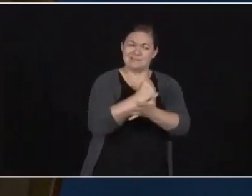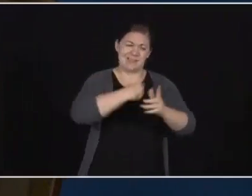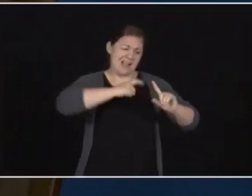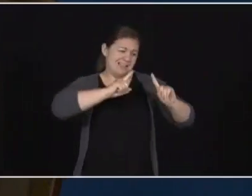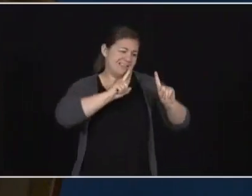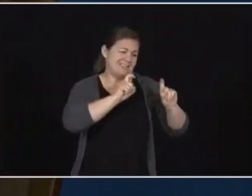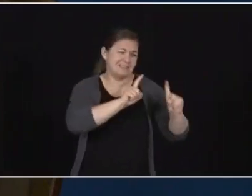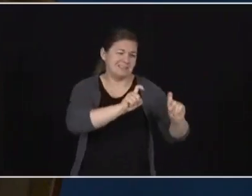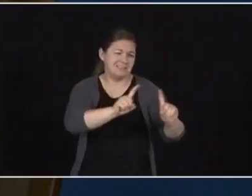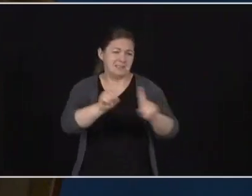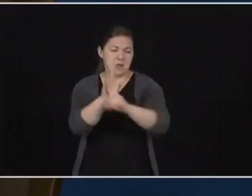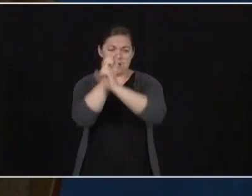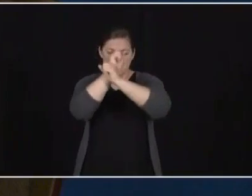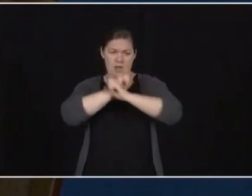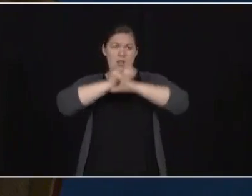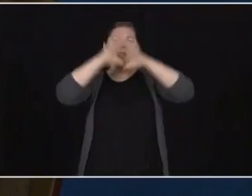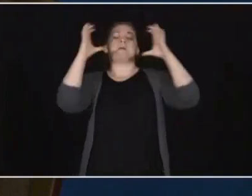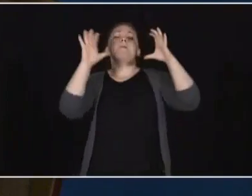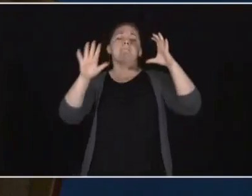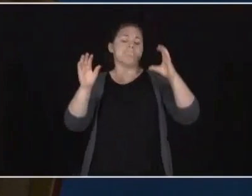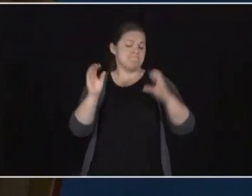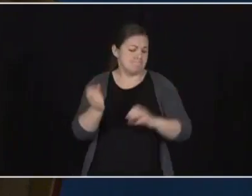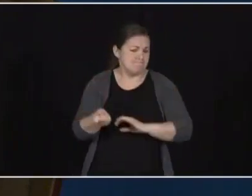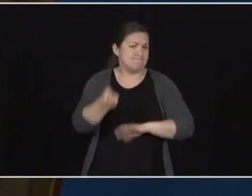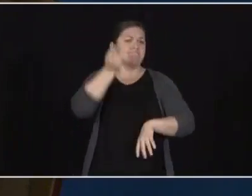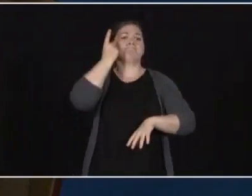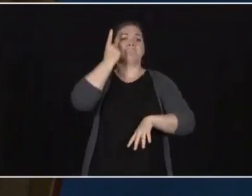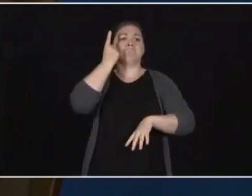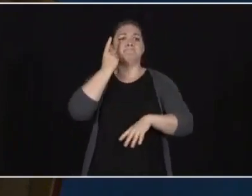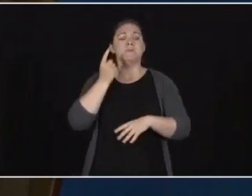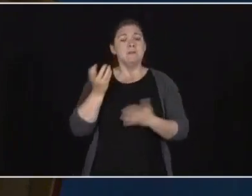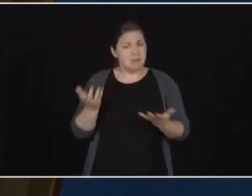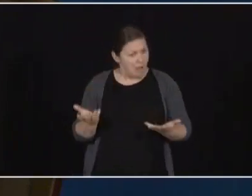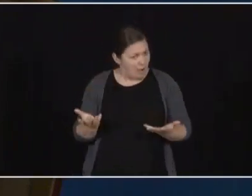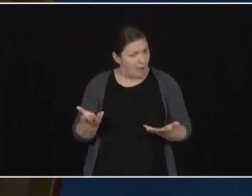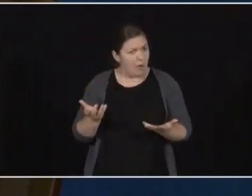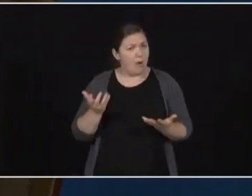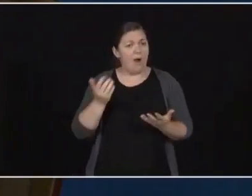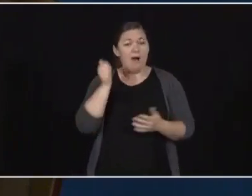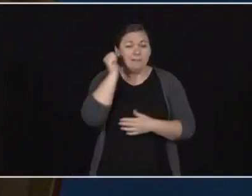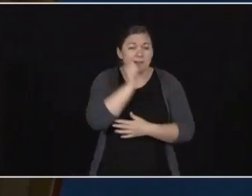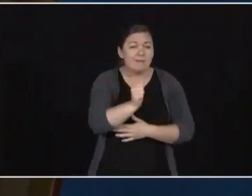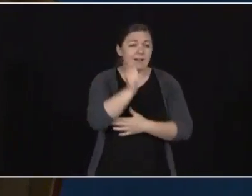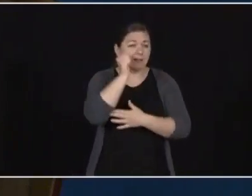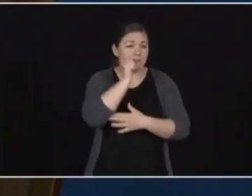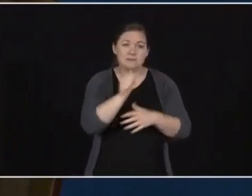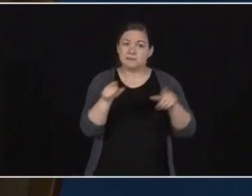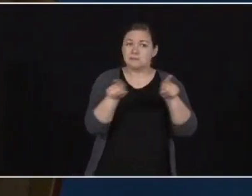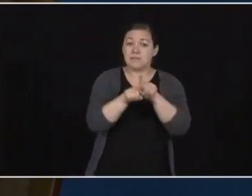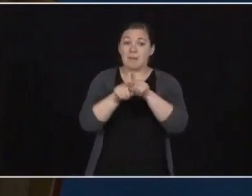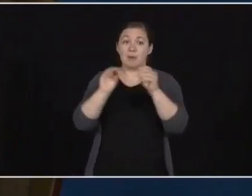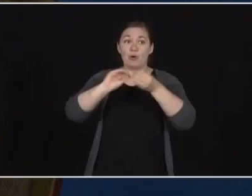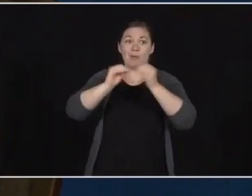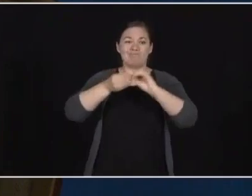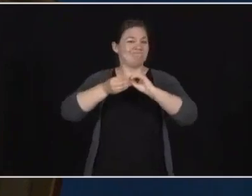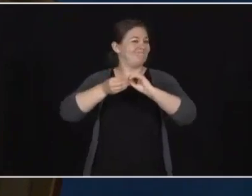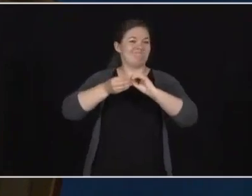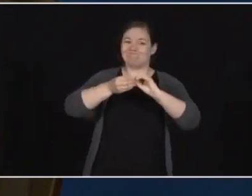what we really do is we focus on the goals of testing and try to use our capacity to the maximum to achieve the goals of testing.